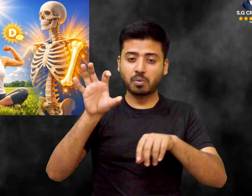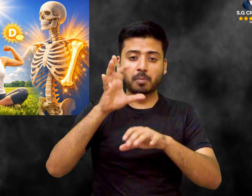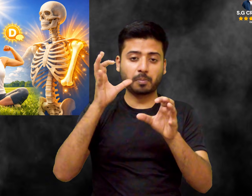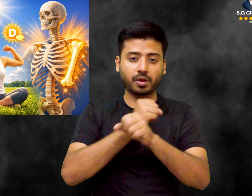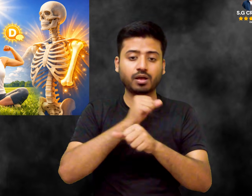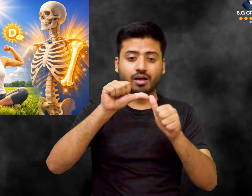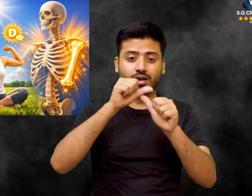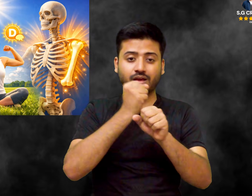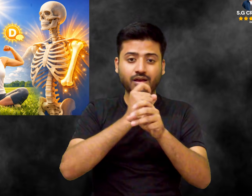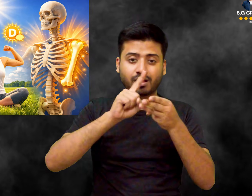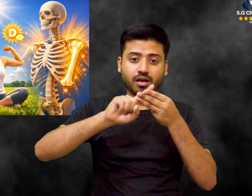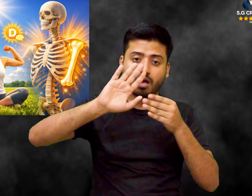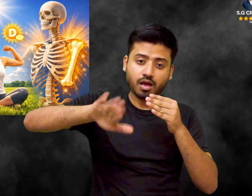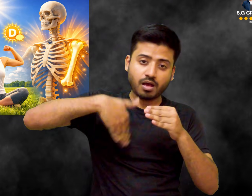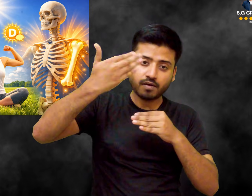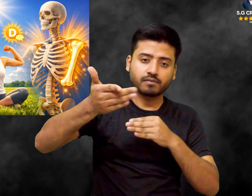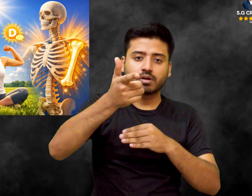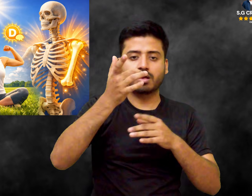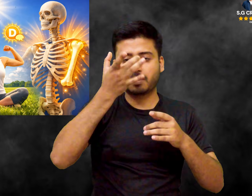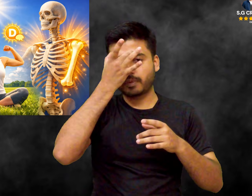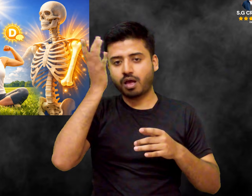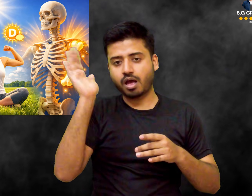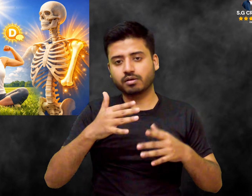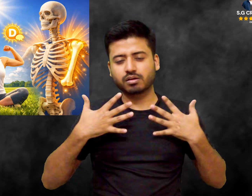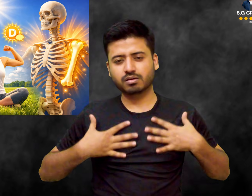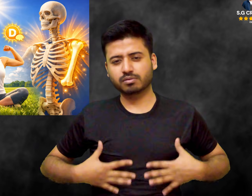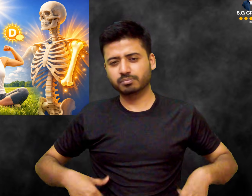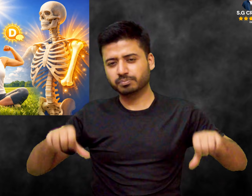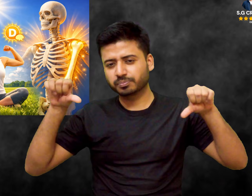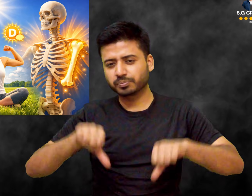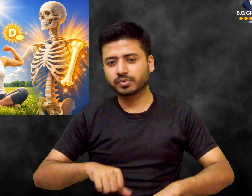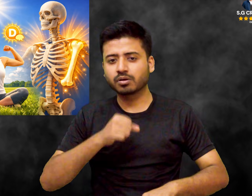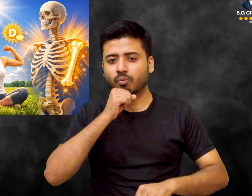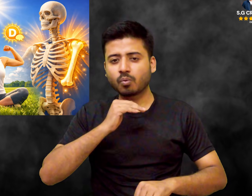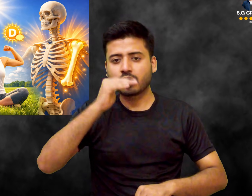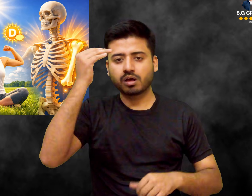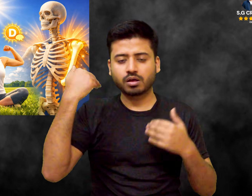consult a health care professional before starting supplements, especially if you have existing